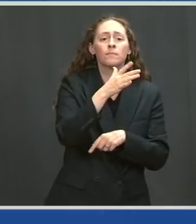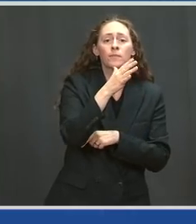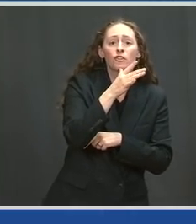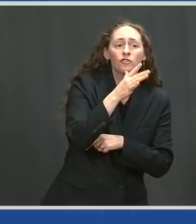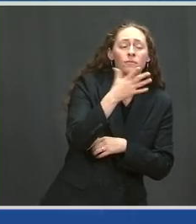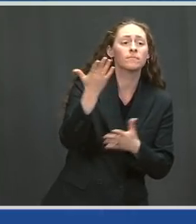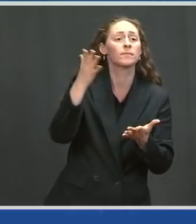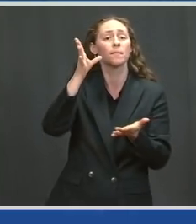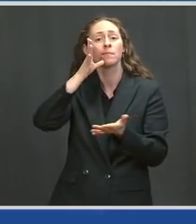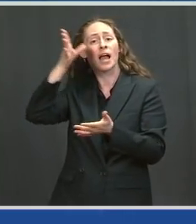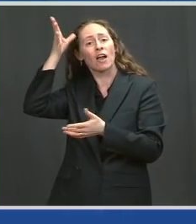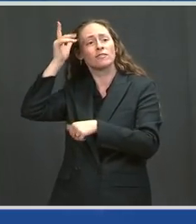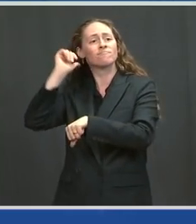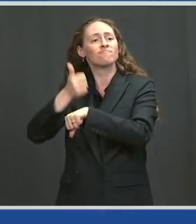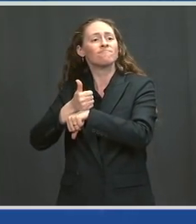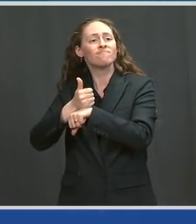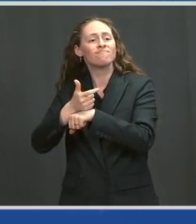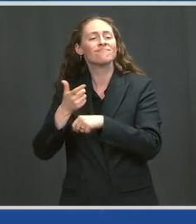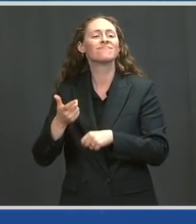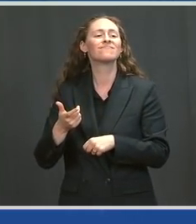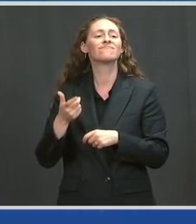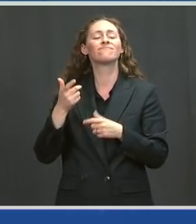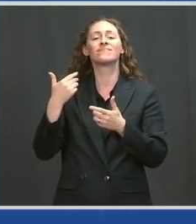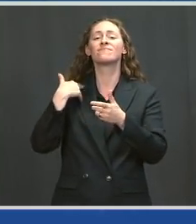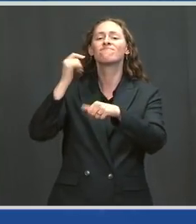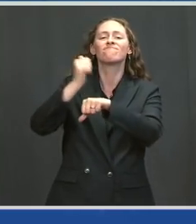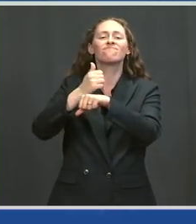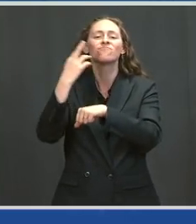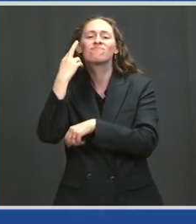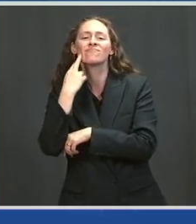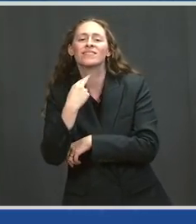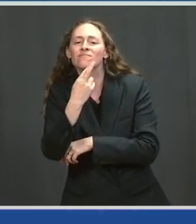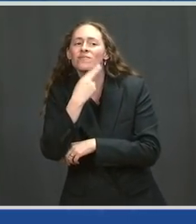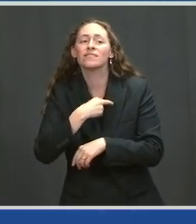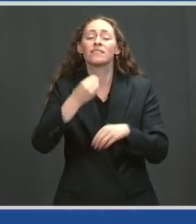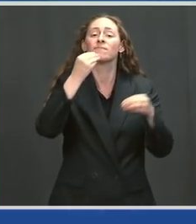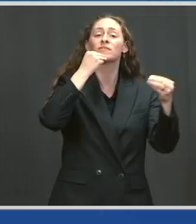grocery stores, barbershops, tailors, the things that make up a community.